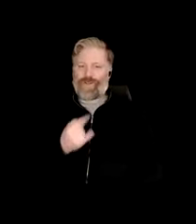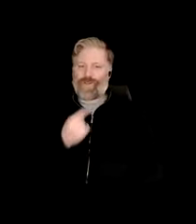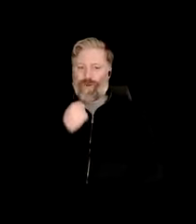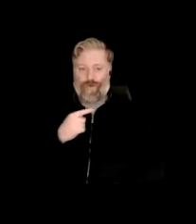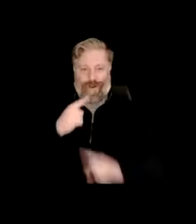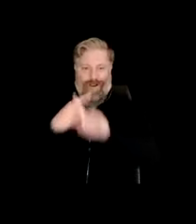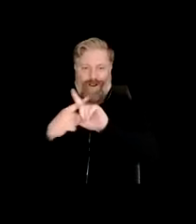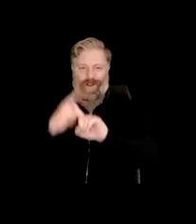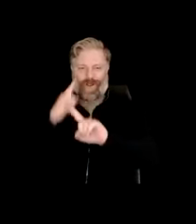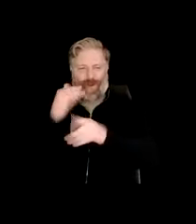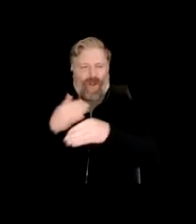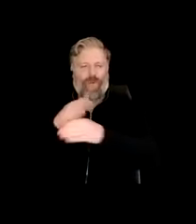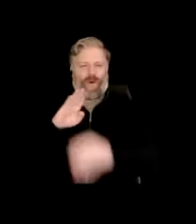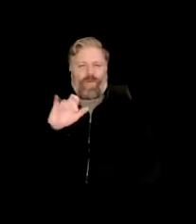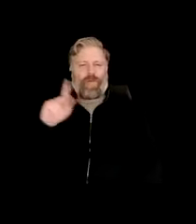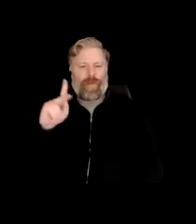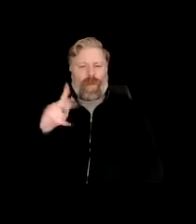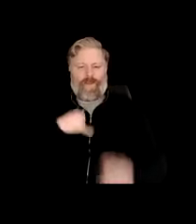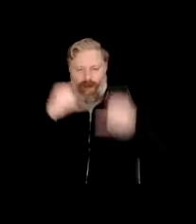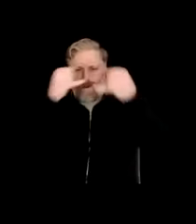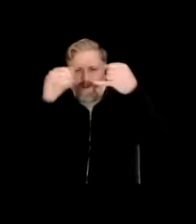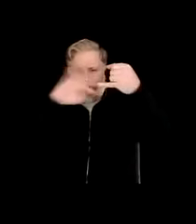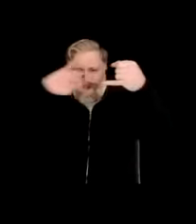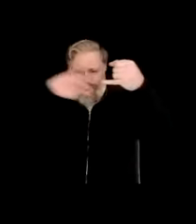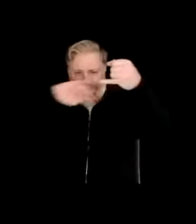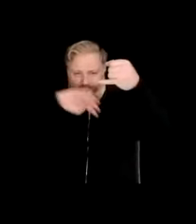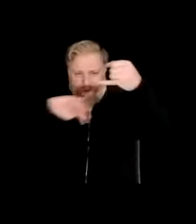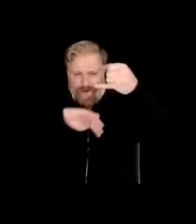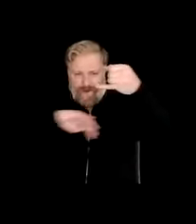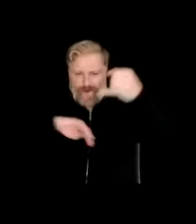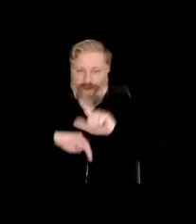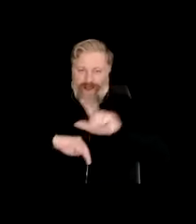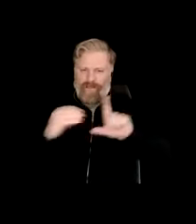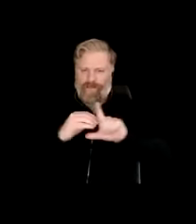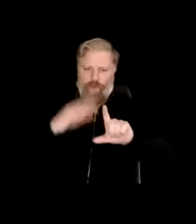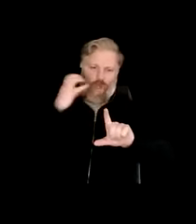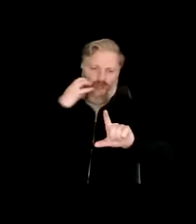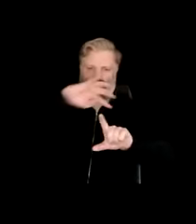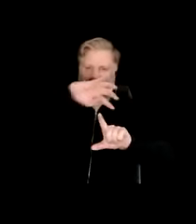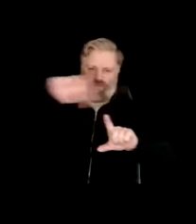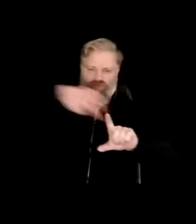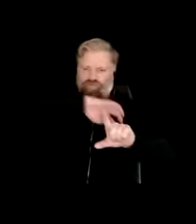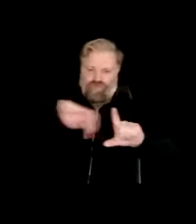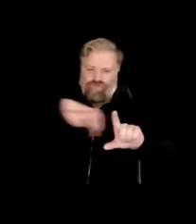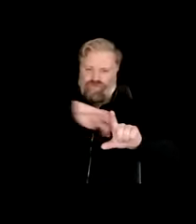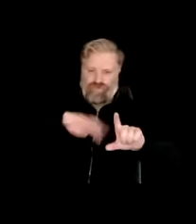made up of horizontal lines with heavier lines on the left side and lighter lines on the right side.